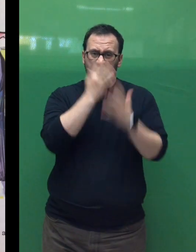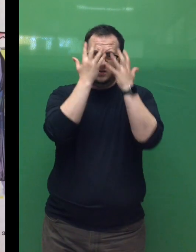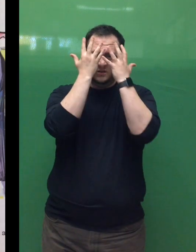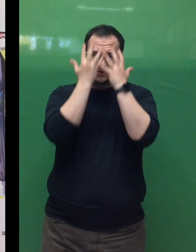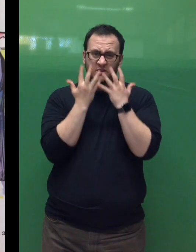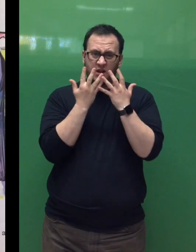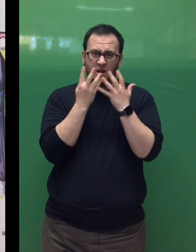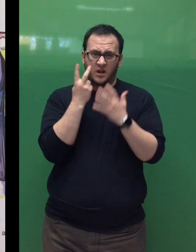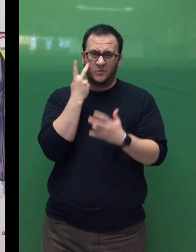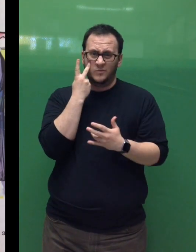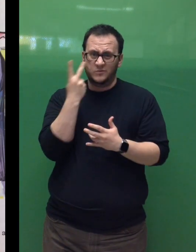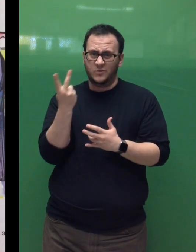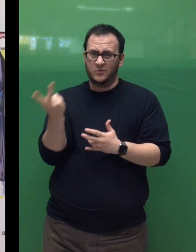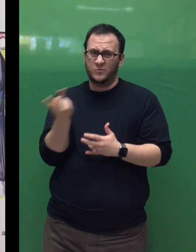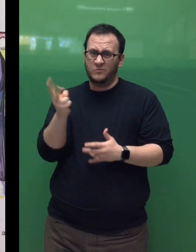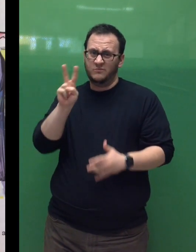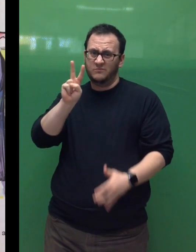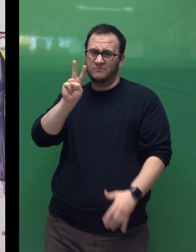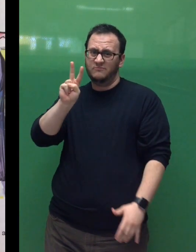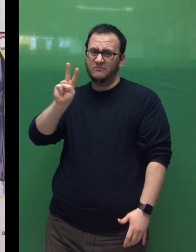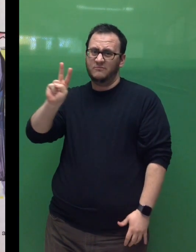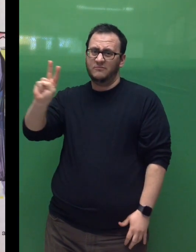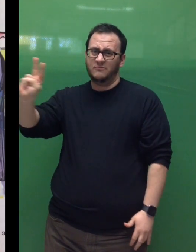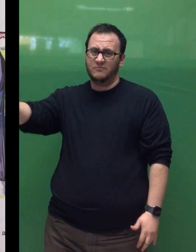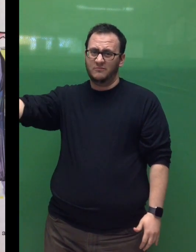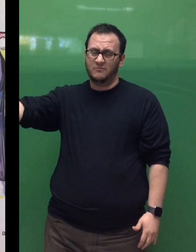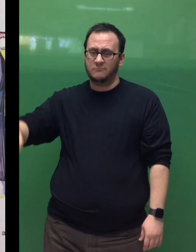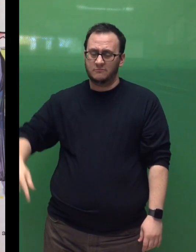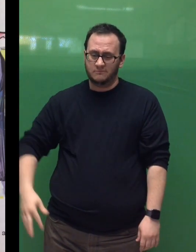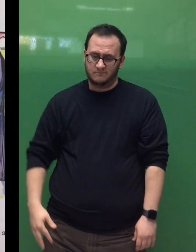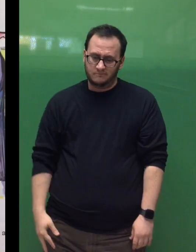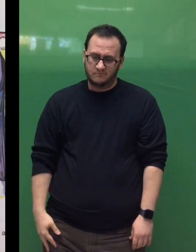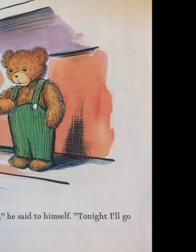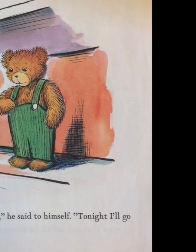Corduroy watched them sadly as they walked away.